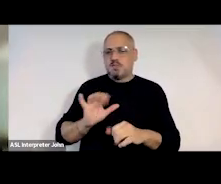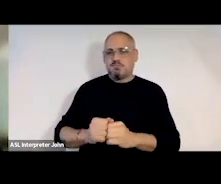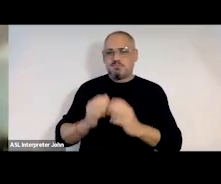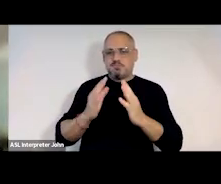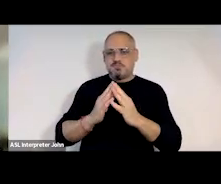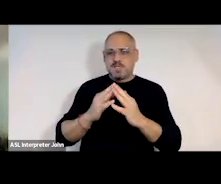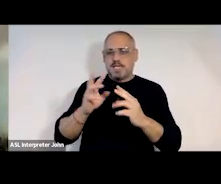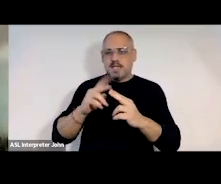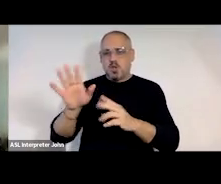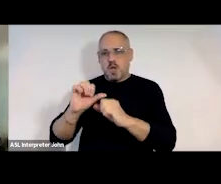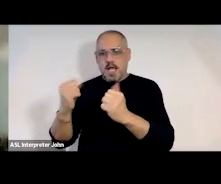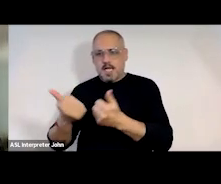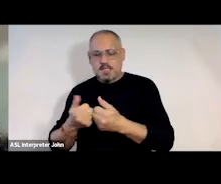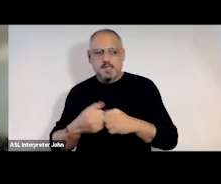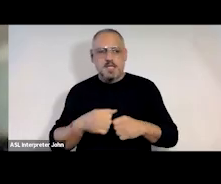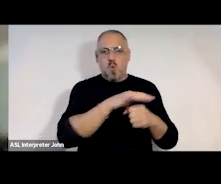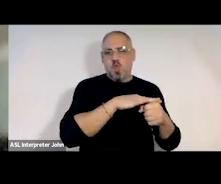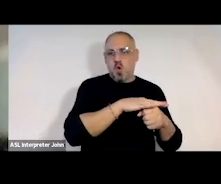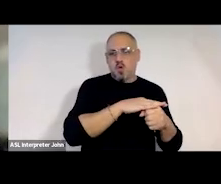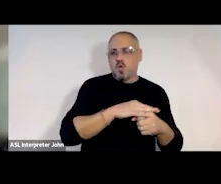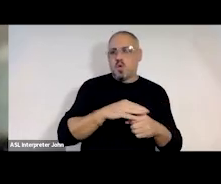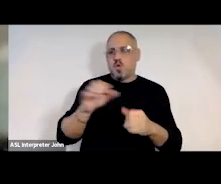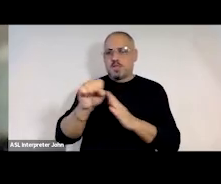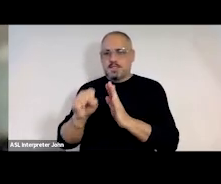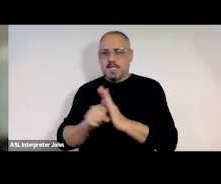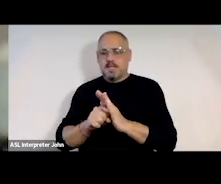either your agency or locality or your state SOAR leads.